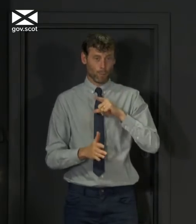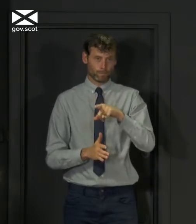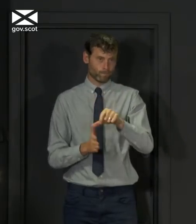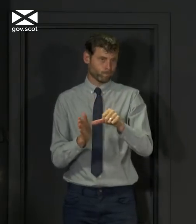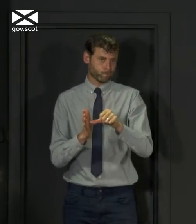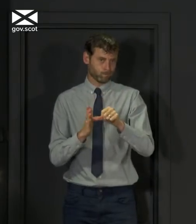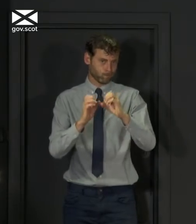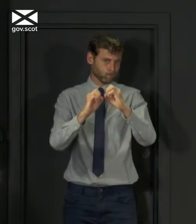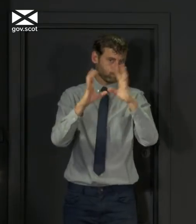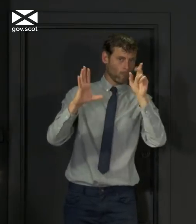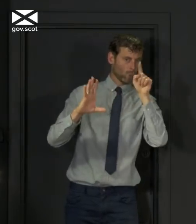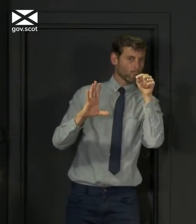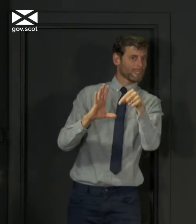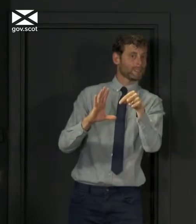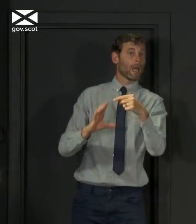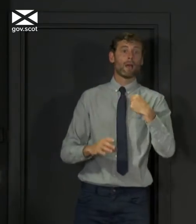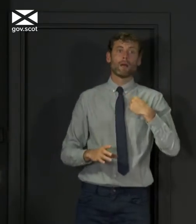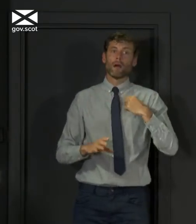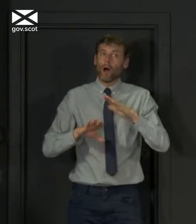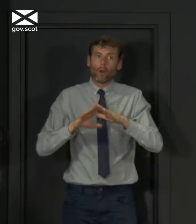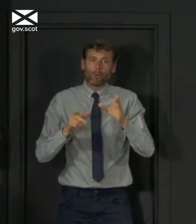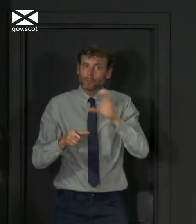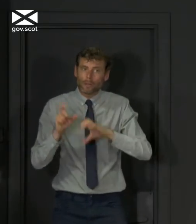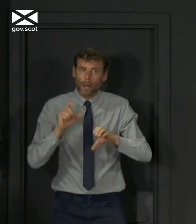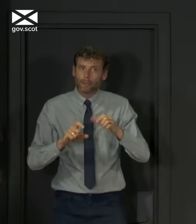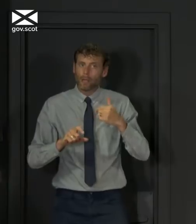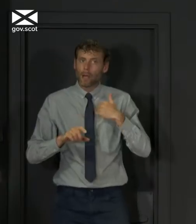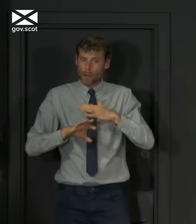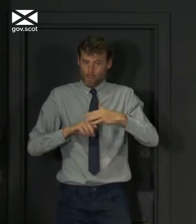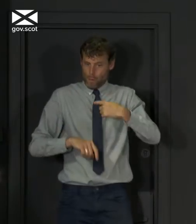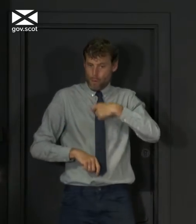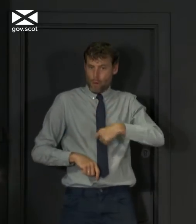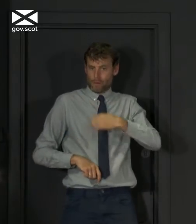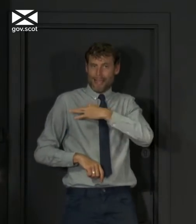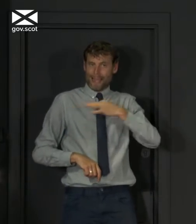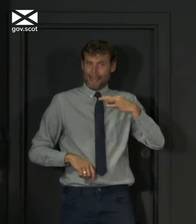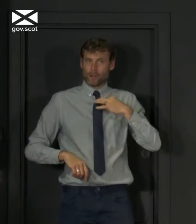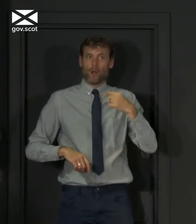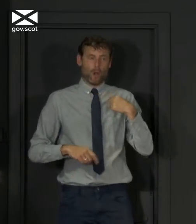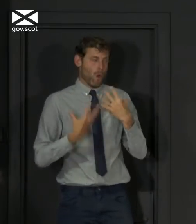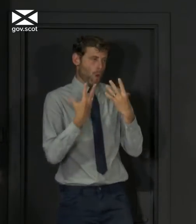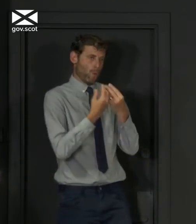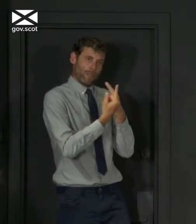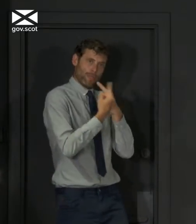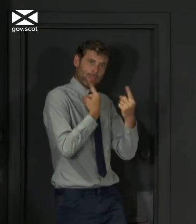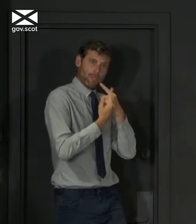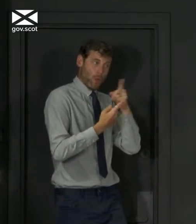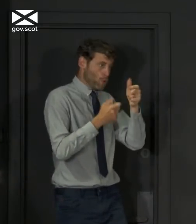a scientist, I'm not a clinician. I'm advised by lots of very good scientists and good clinicians.